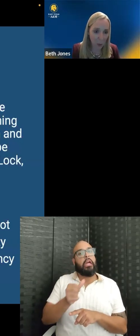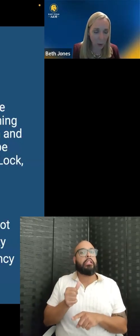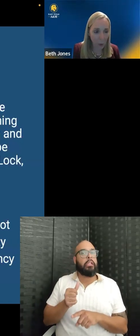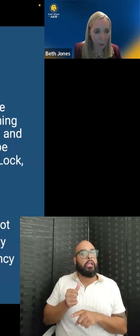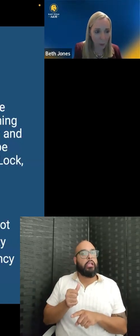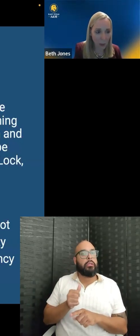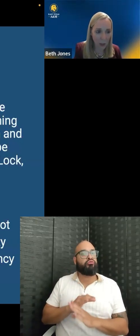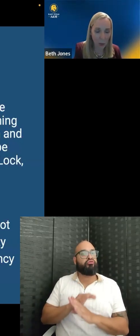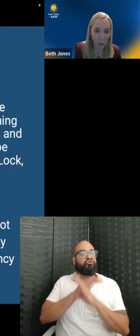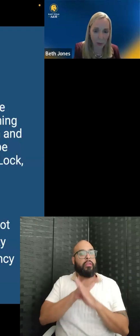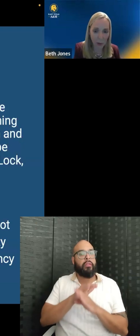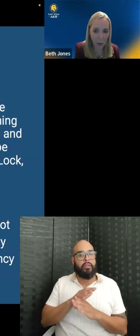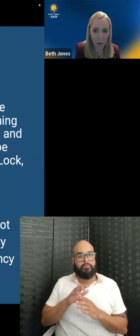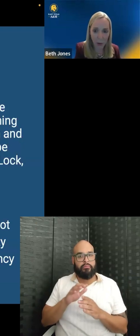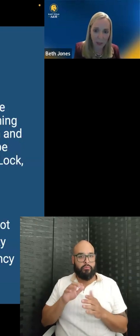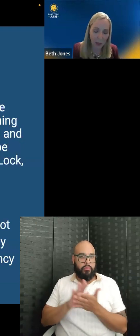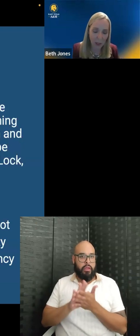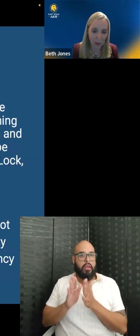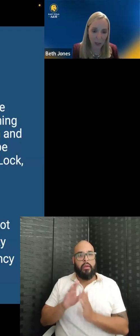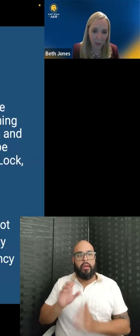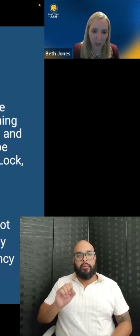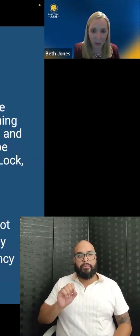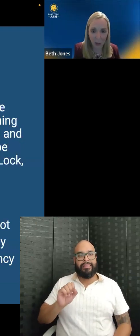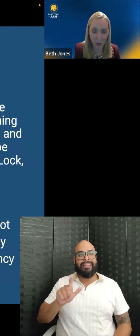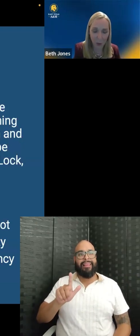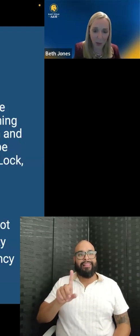Now, we wouldn't want to go straight to SLD for someone who